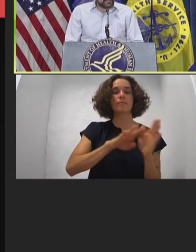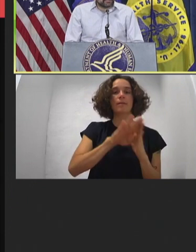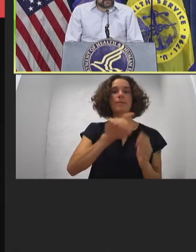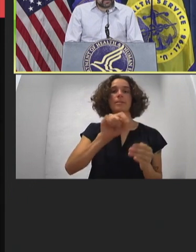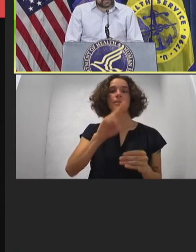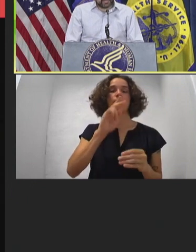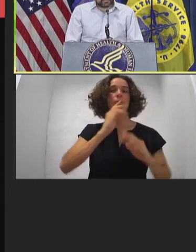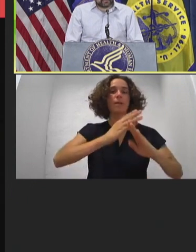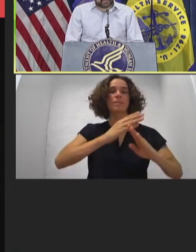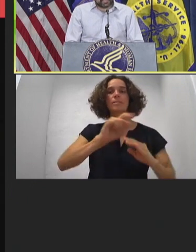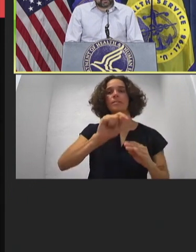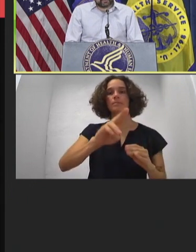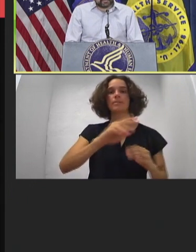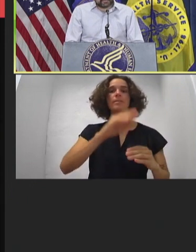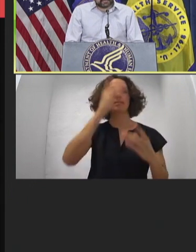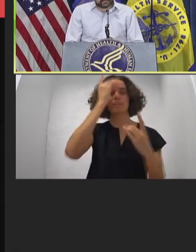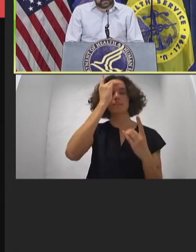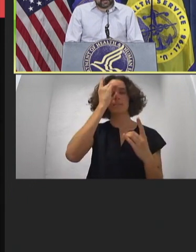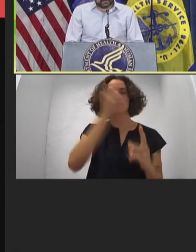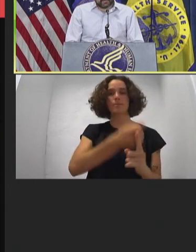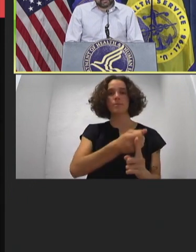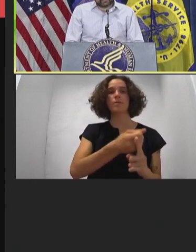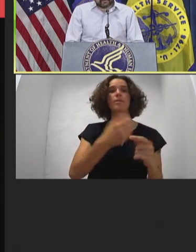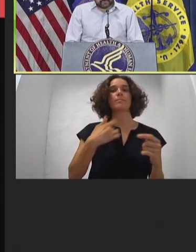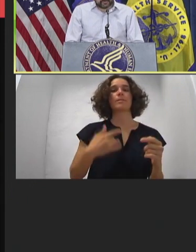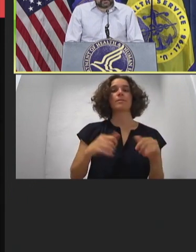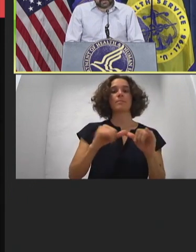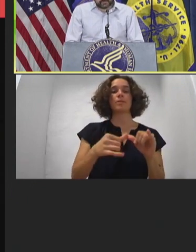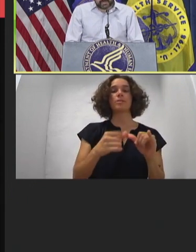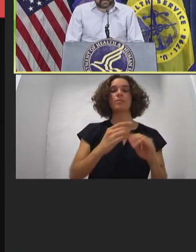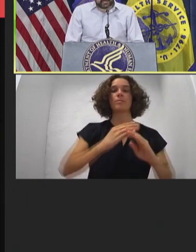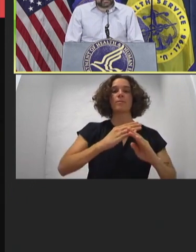usually measured as preventing confirmed -- microbiologically